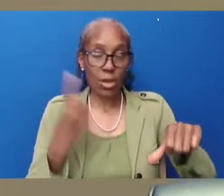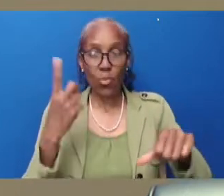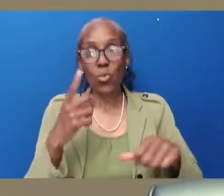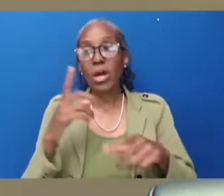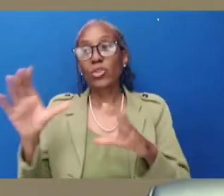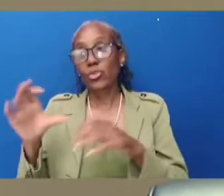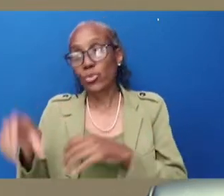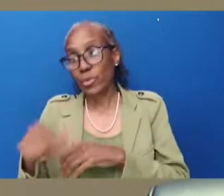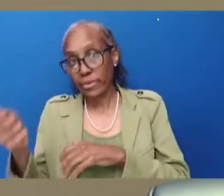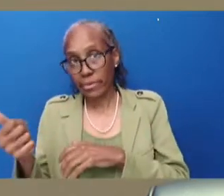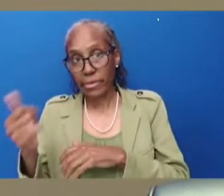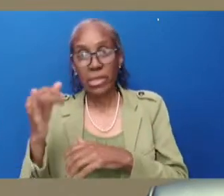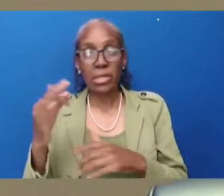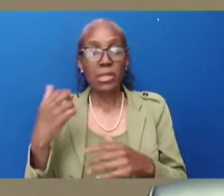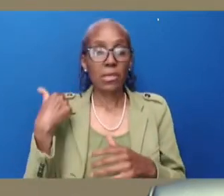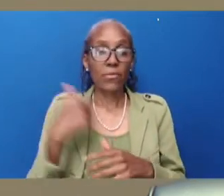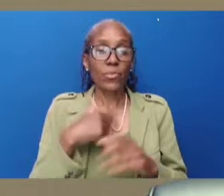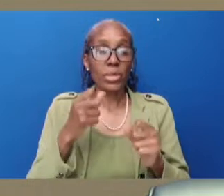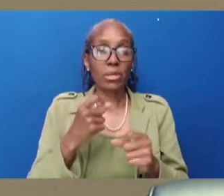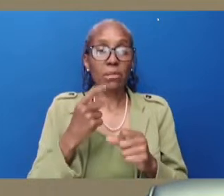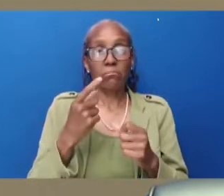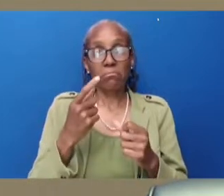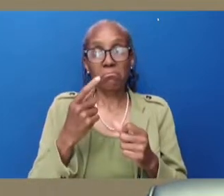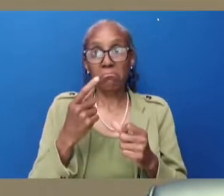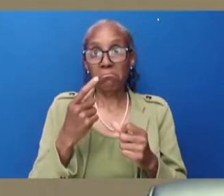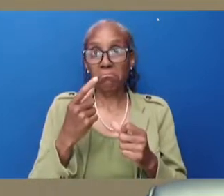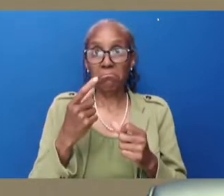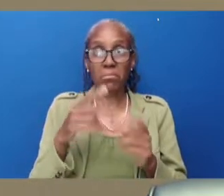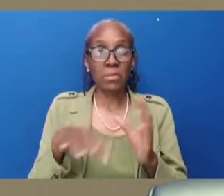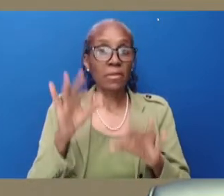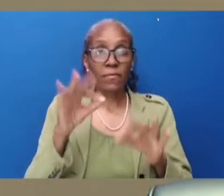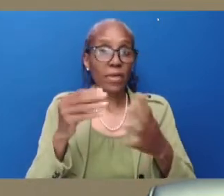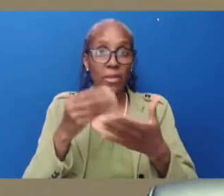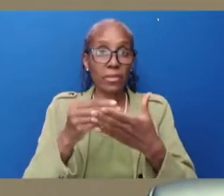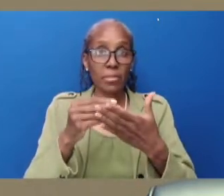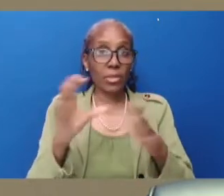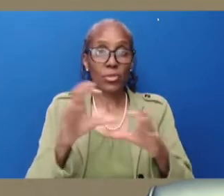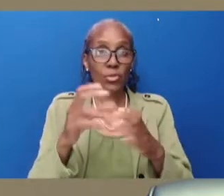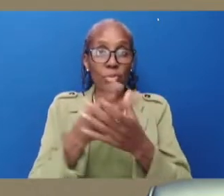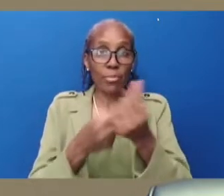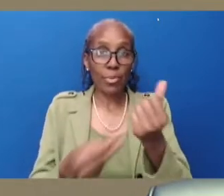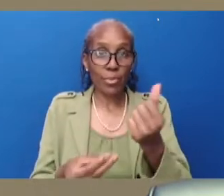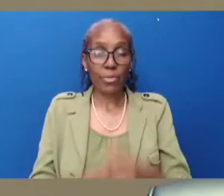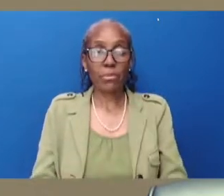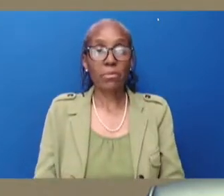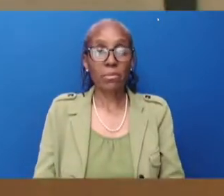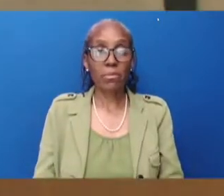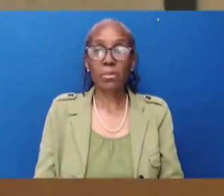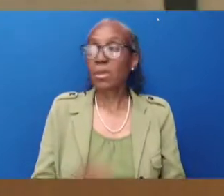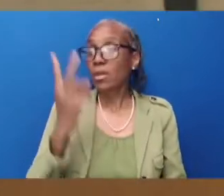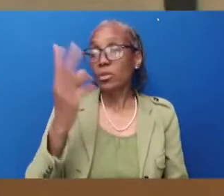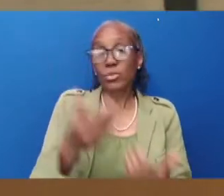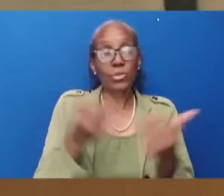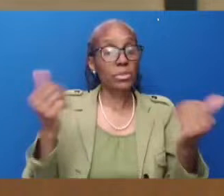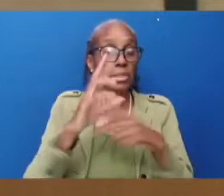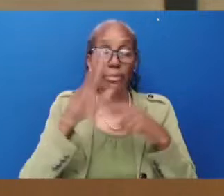I DON'T WANT TO